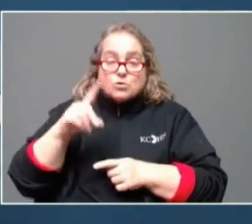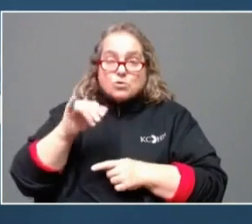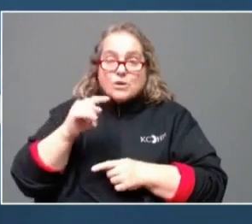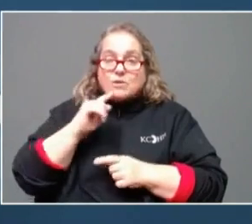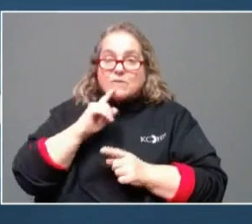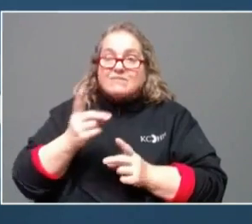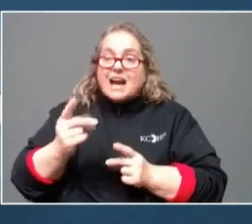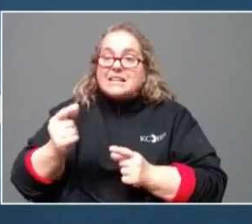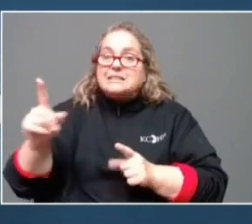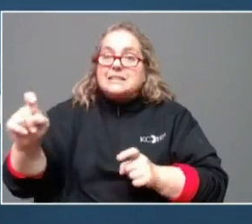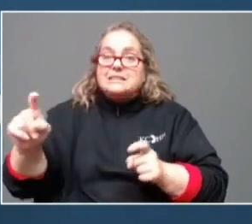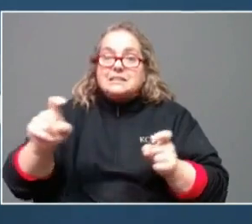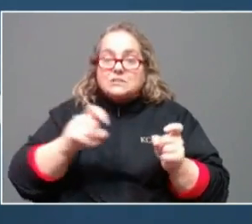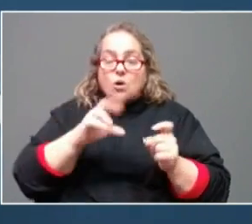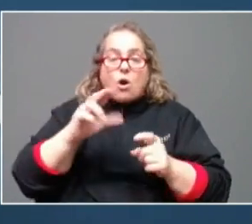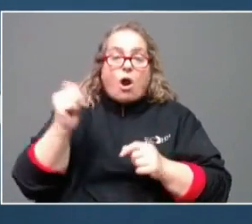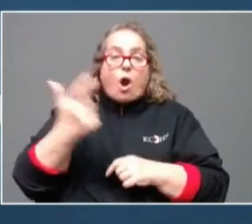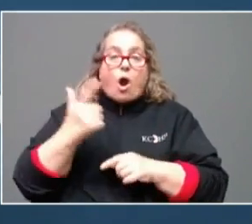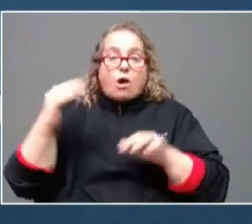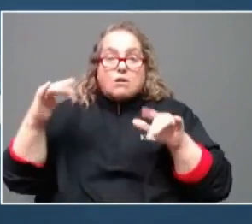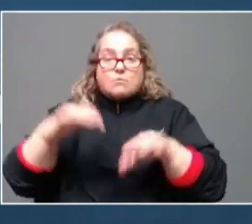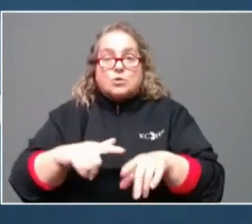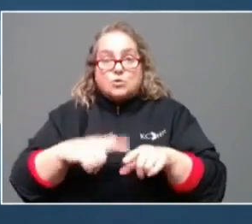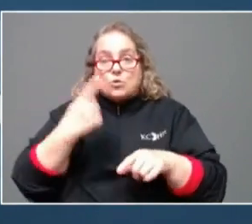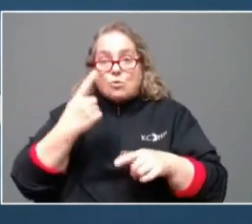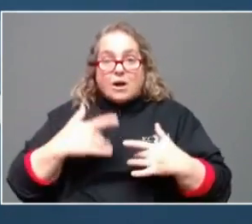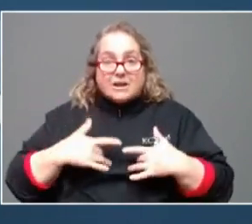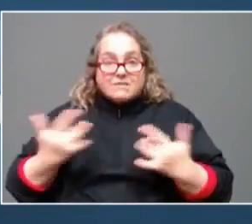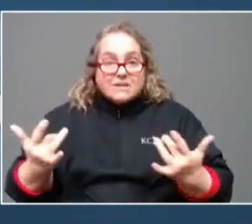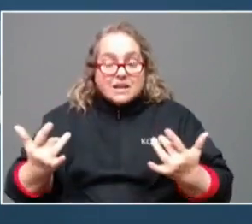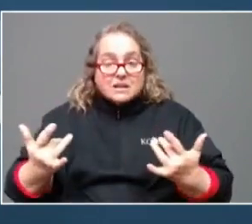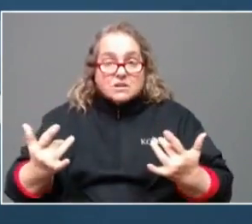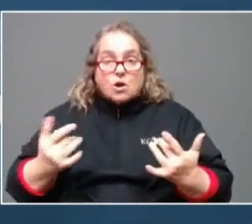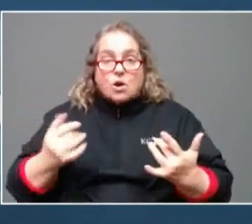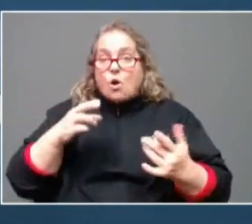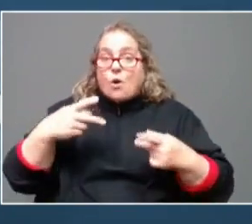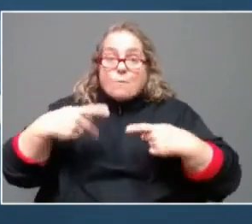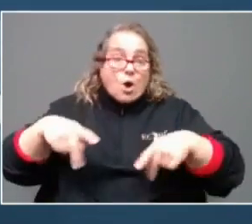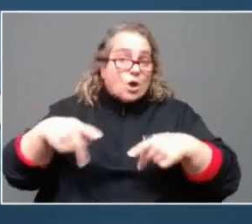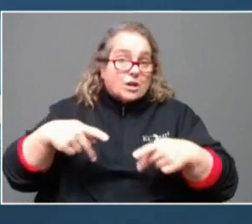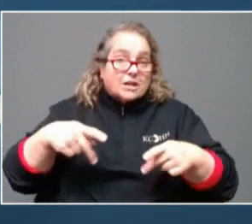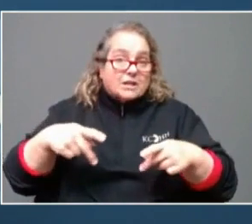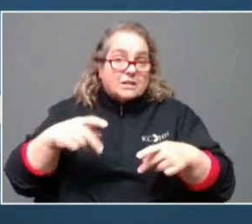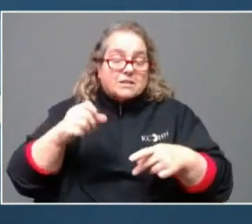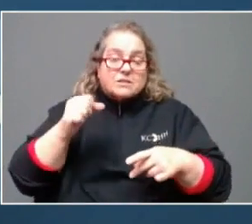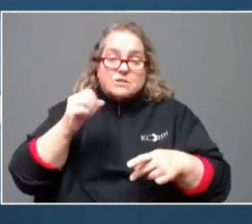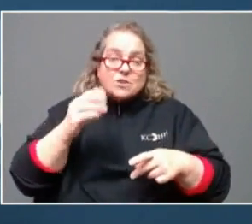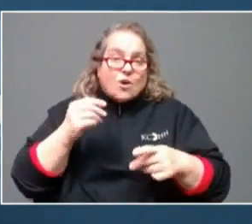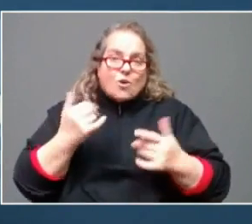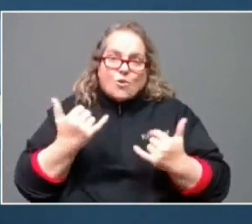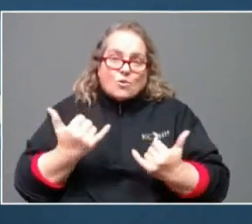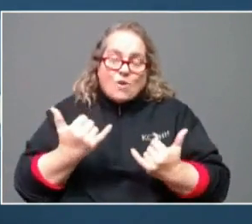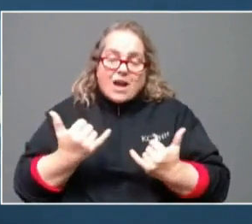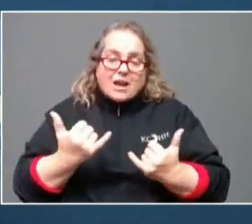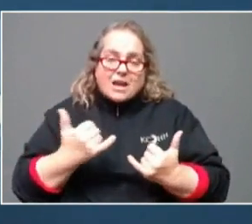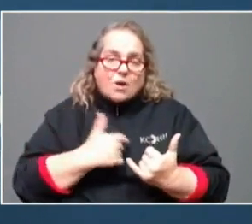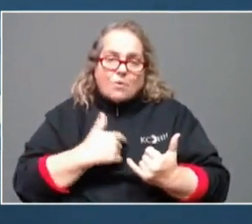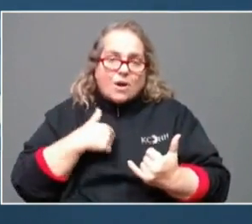coming to an event or a party. So right now, we are not planning a program on